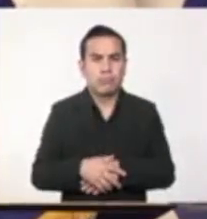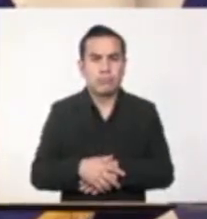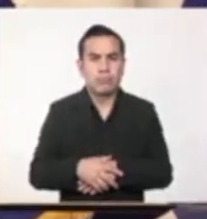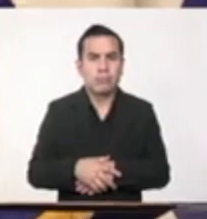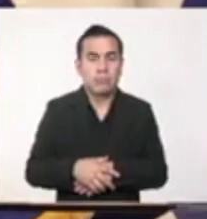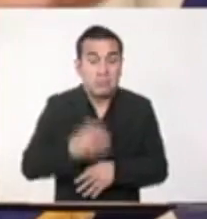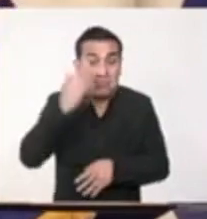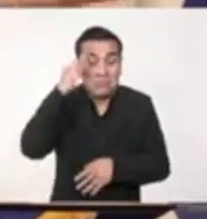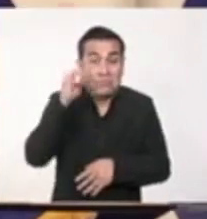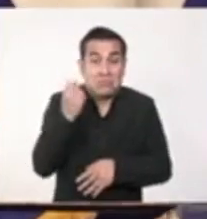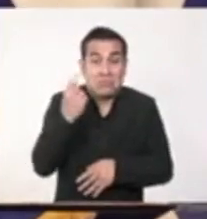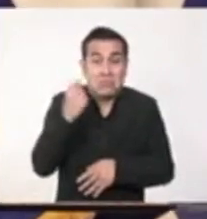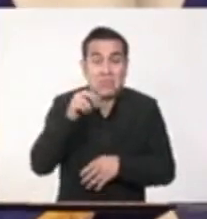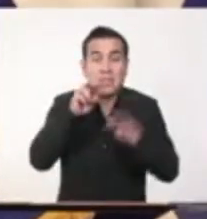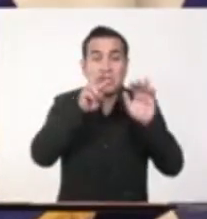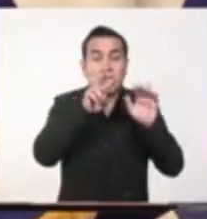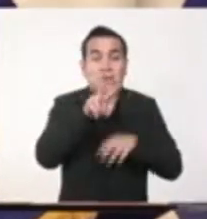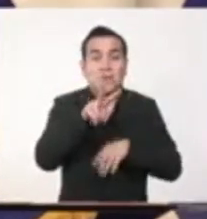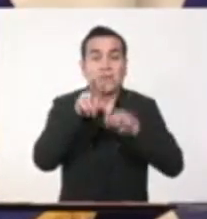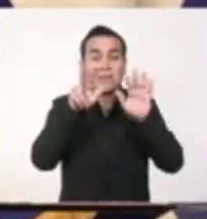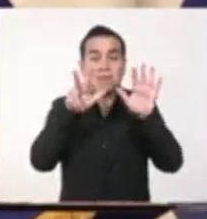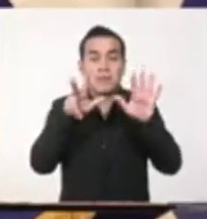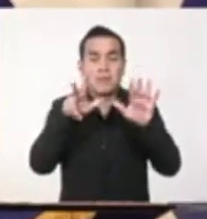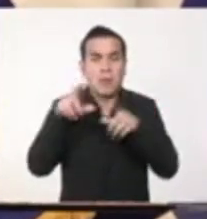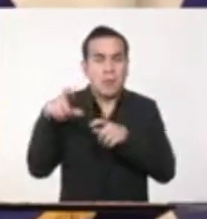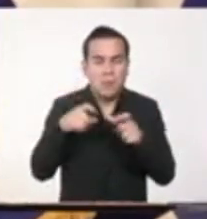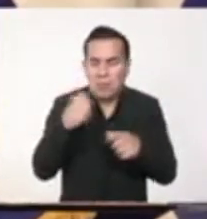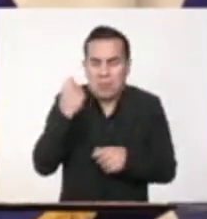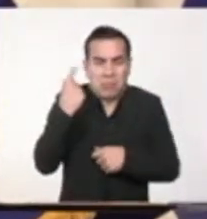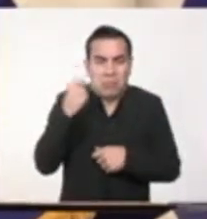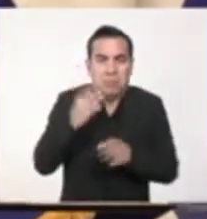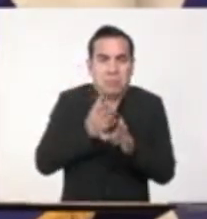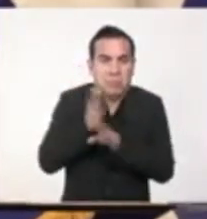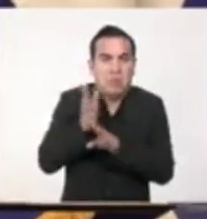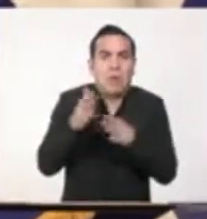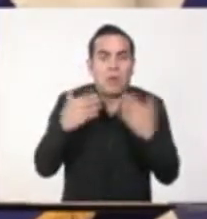Master's degrees are about twenty - eight years old and they are young people who want